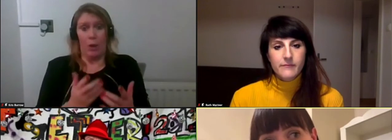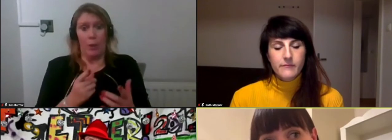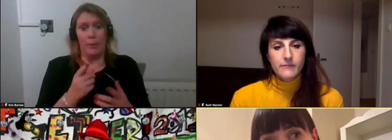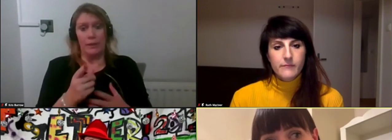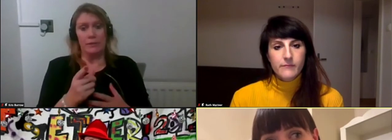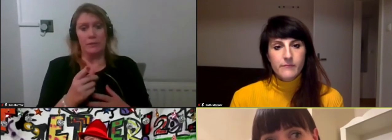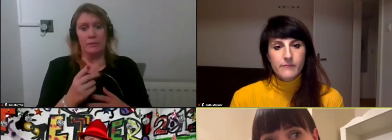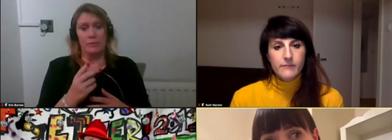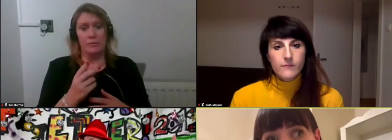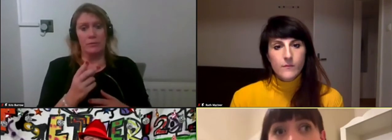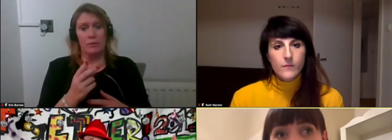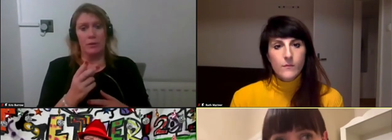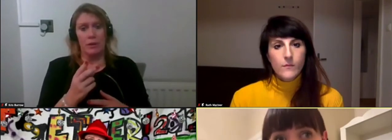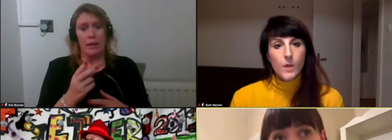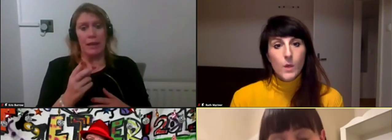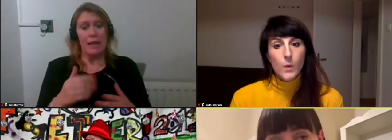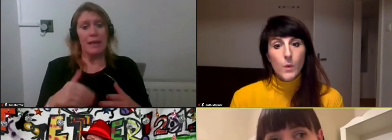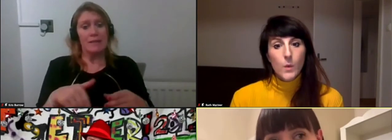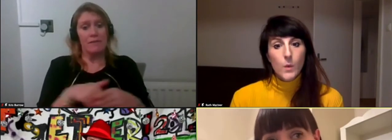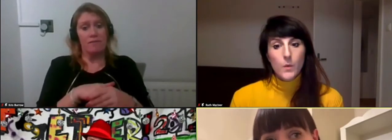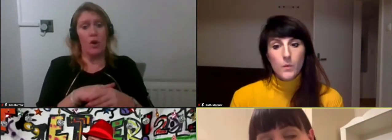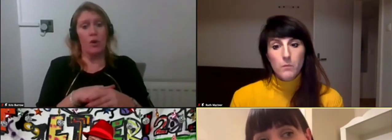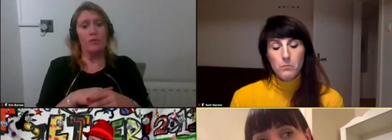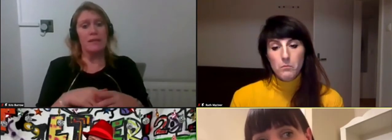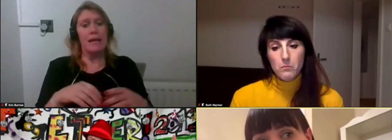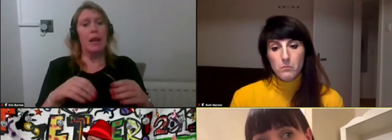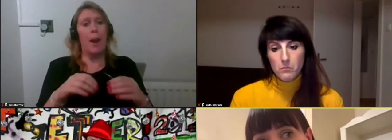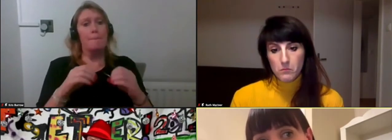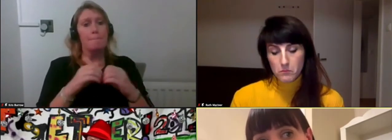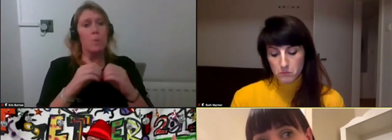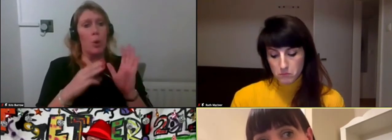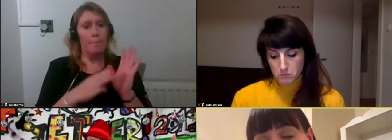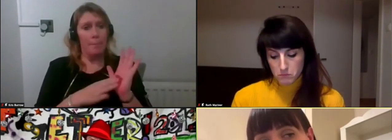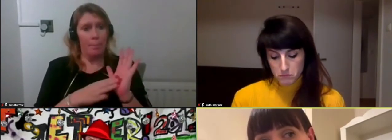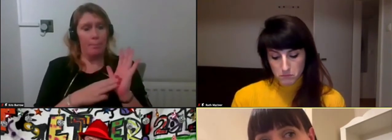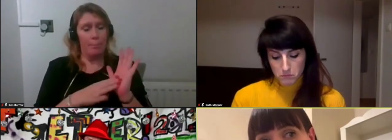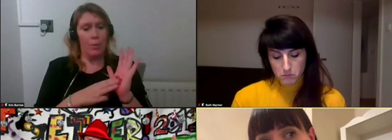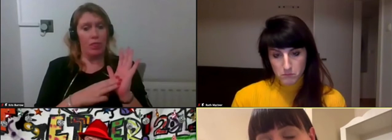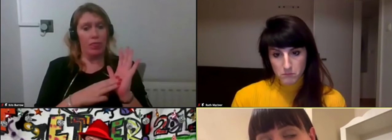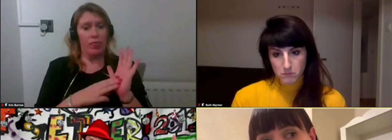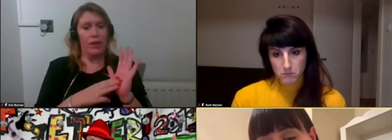Bournemouth symphony orchestra, James really started our live music club on its